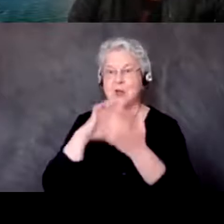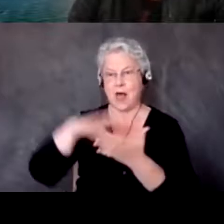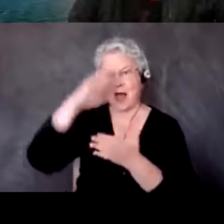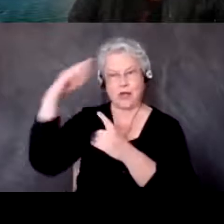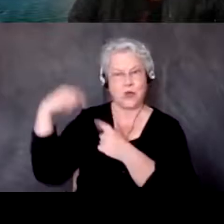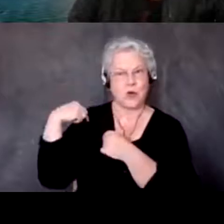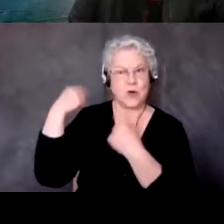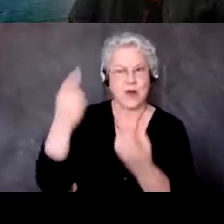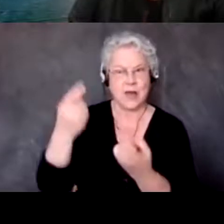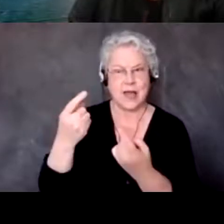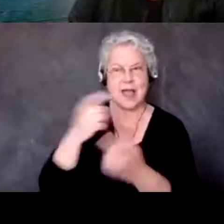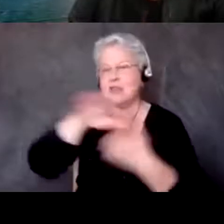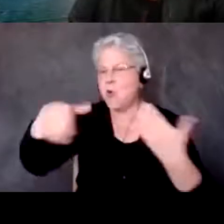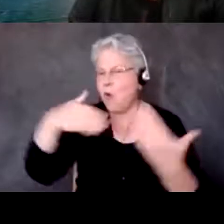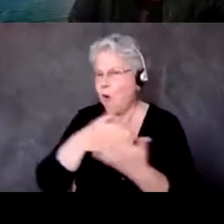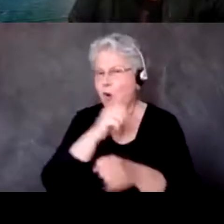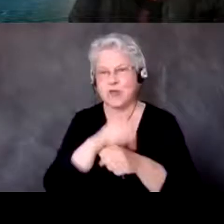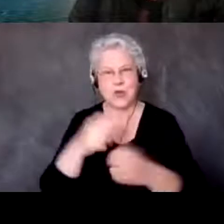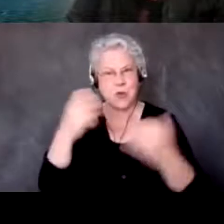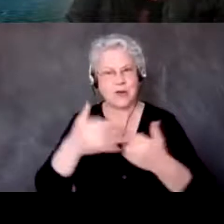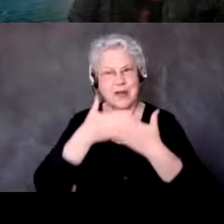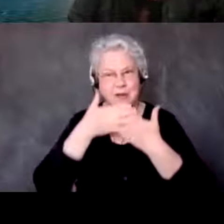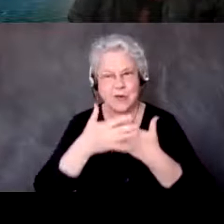forward into all the work that I do. So, I always want to make sure that I include elders, that I